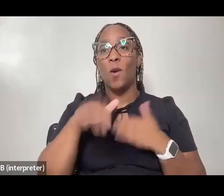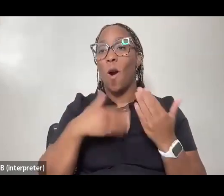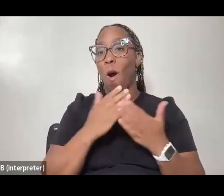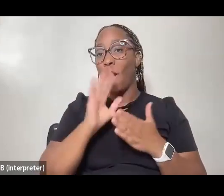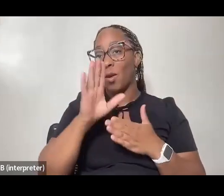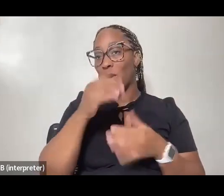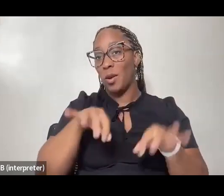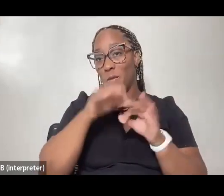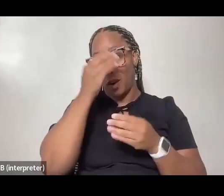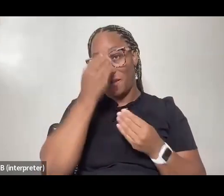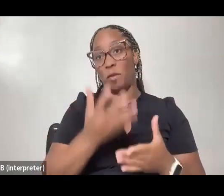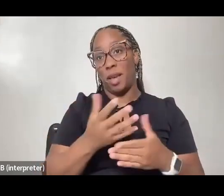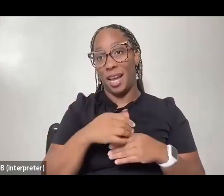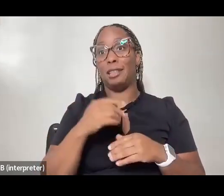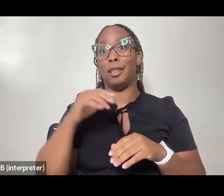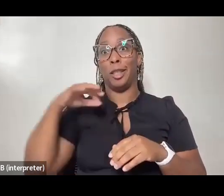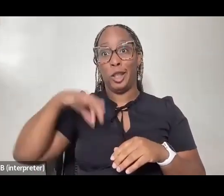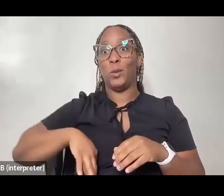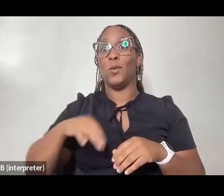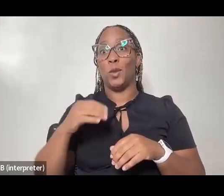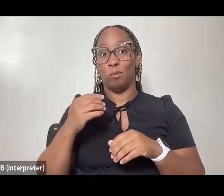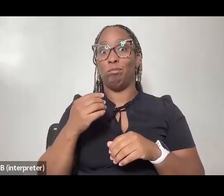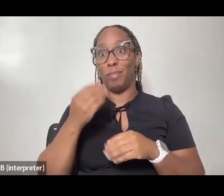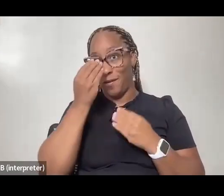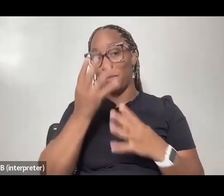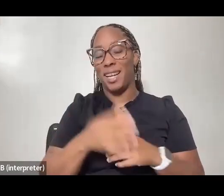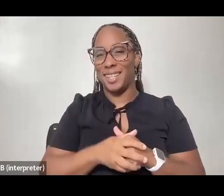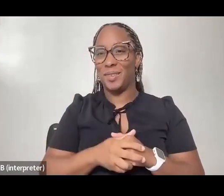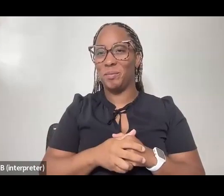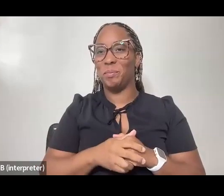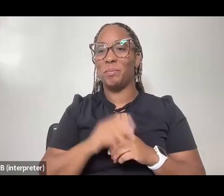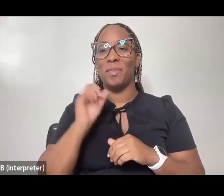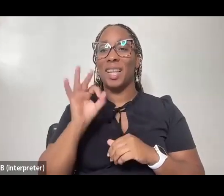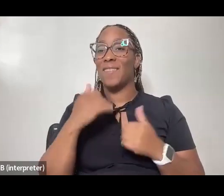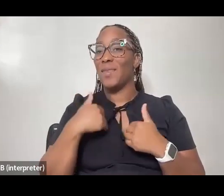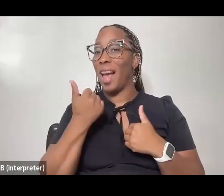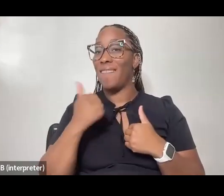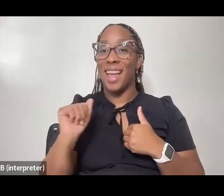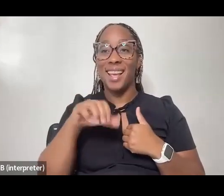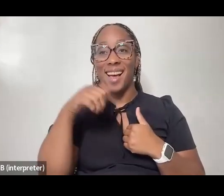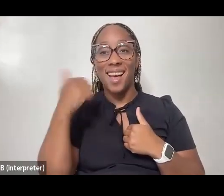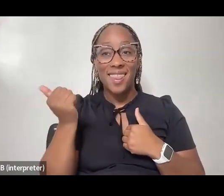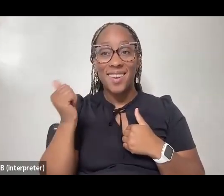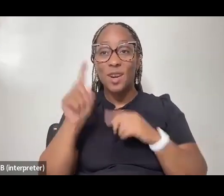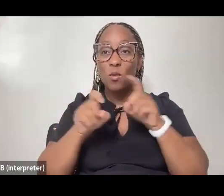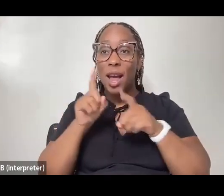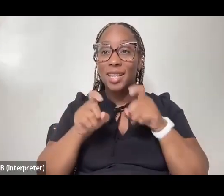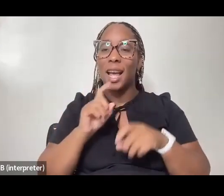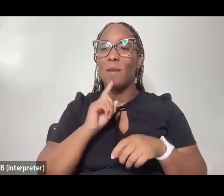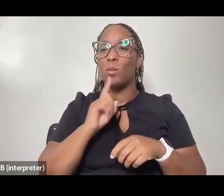important information, useful information, I should say. If you have any other questions, I'm sure that Chelsea would not